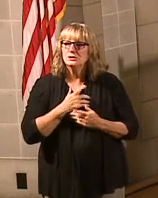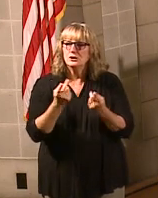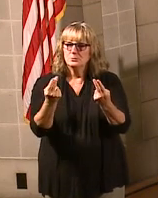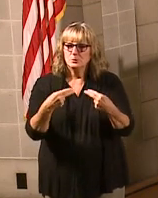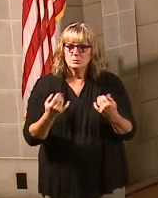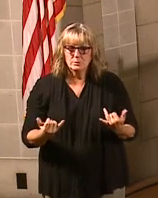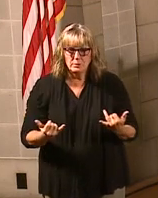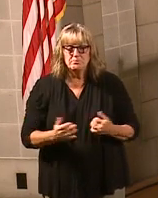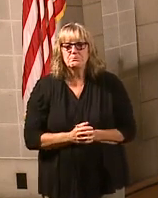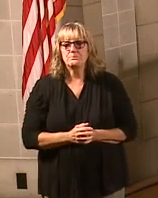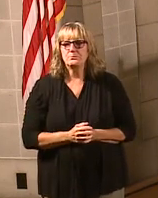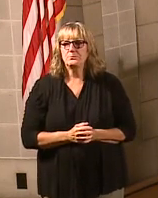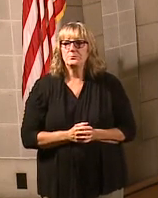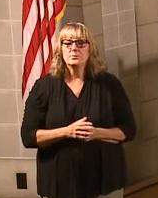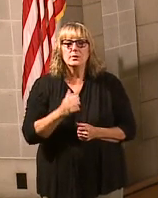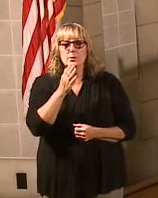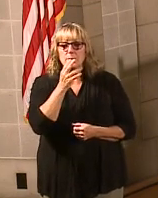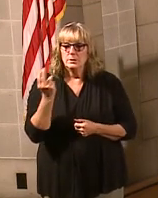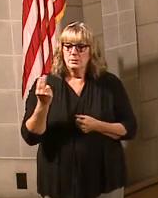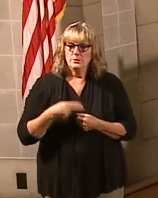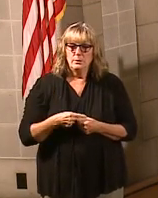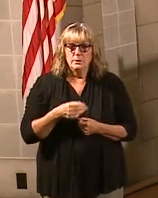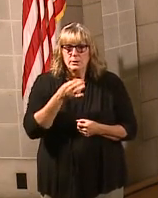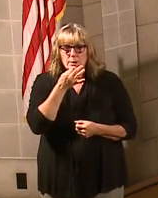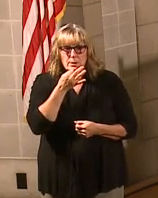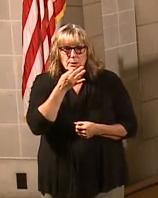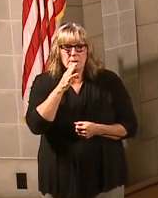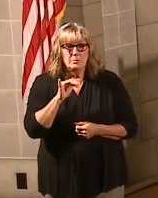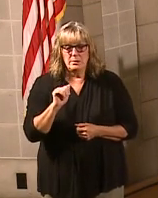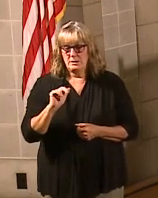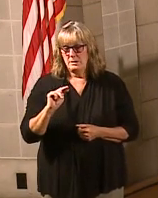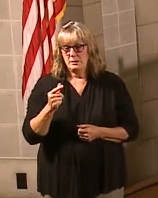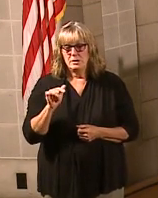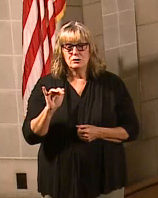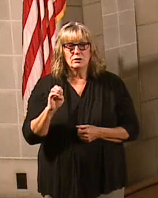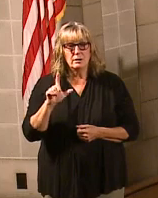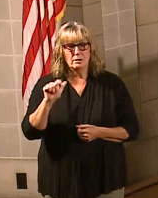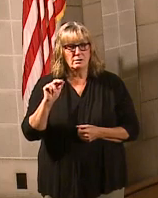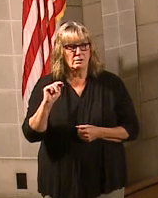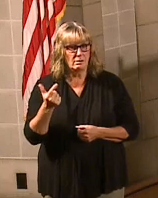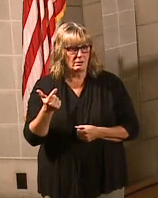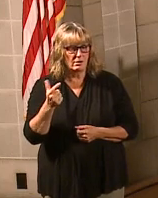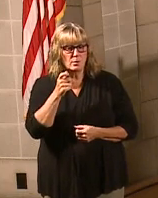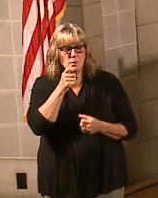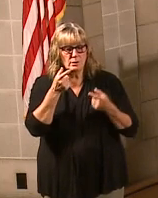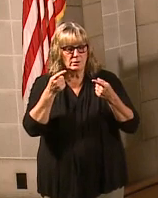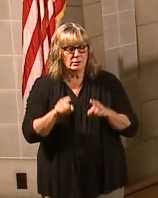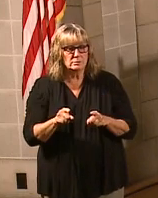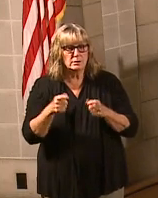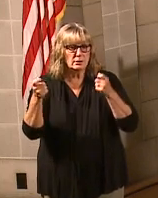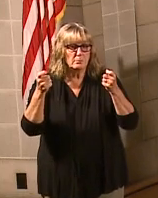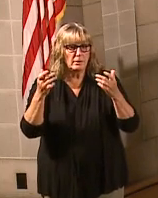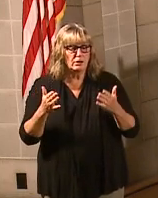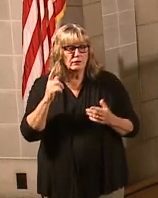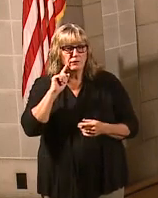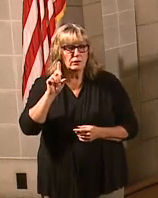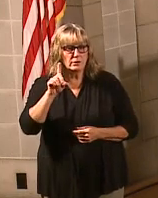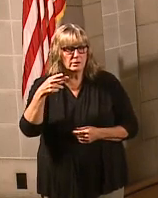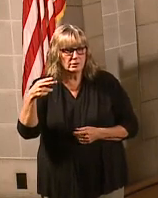GOOD AFTERNOON, EVERYBODY. THANK YOU FOR JOINING US FOR THIS PRESS BRIEFING. APPRECIATE YOU TAKING THE TIME